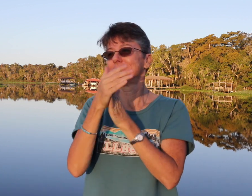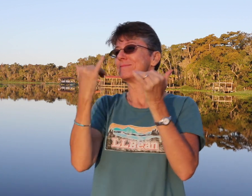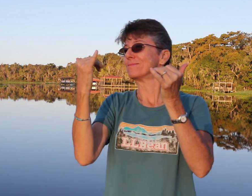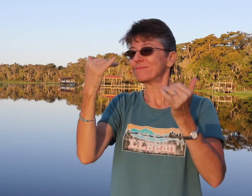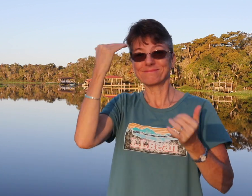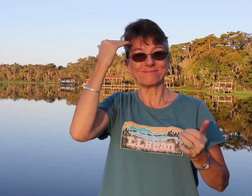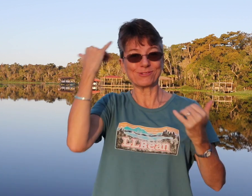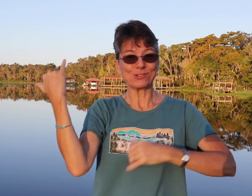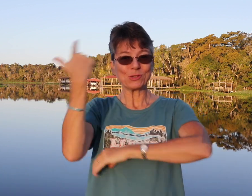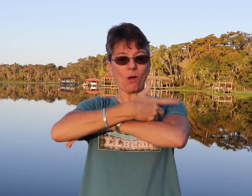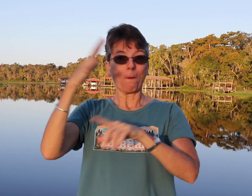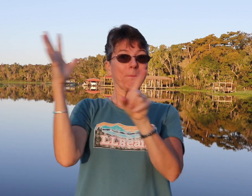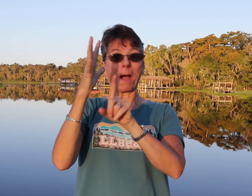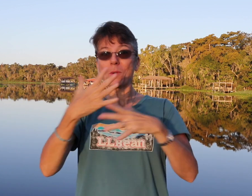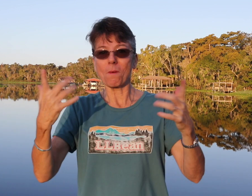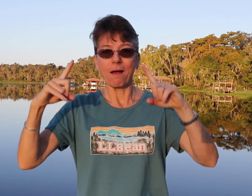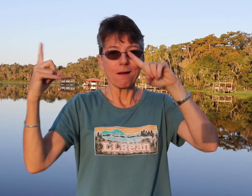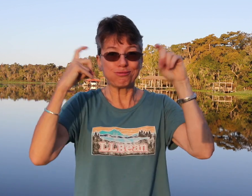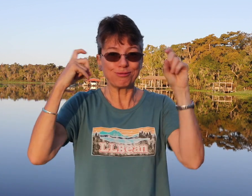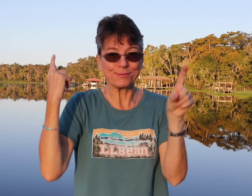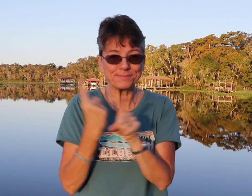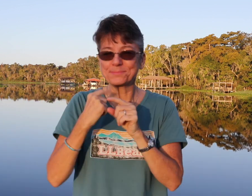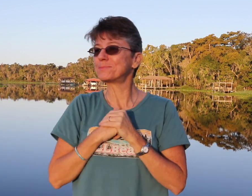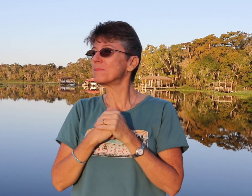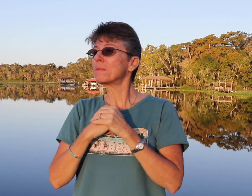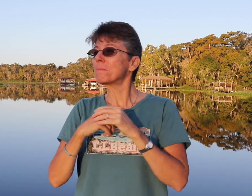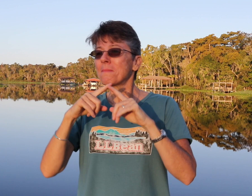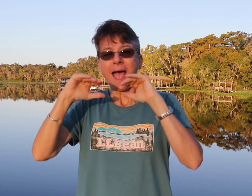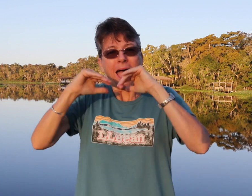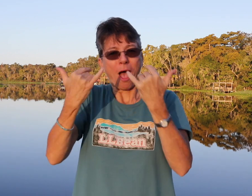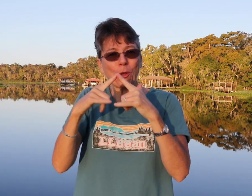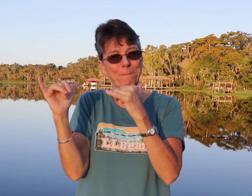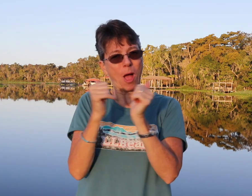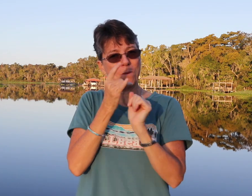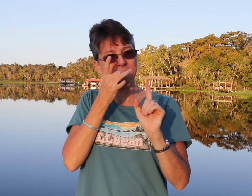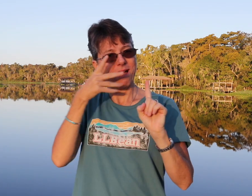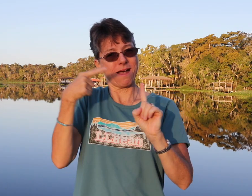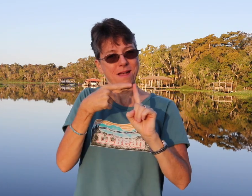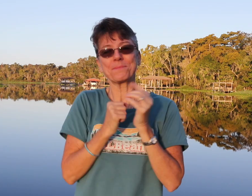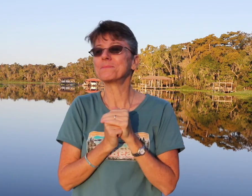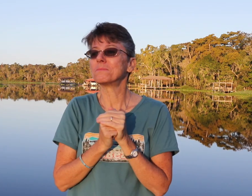YOU KNOW, PHOTOGRAPHY IS PRETTY POPULAR NOWADAYS. BUT HOW DO WE PLAY WITH LIGHT?